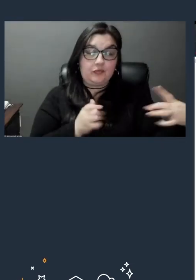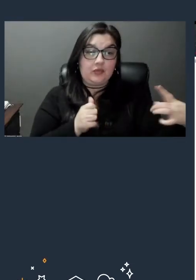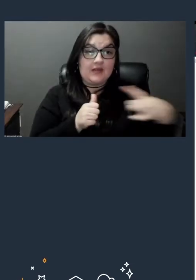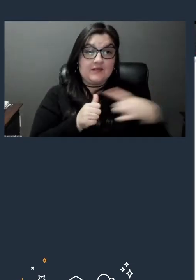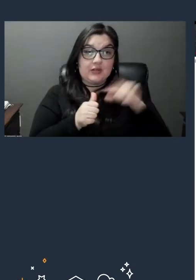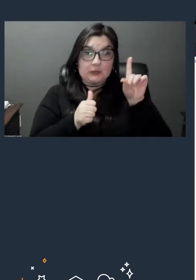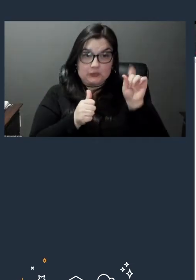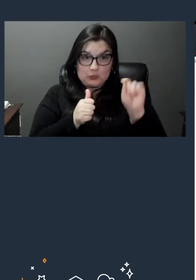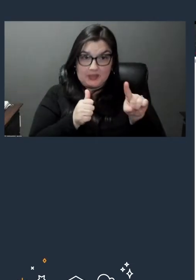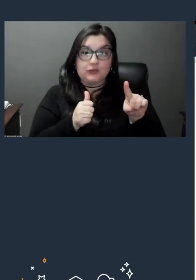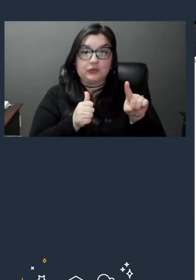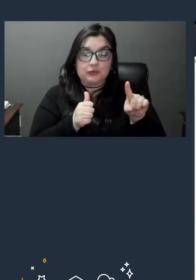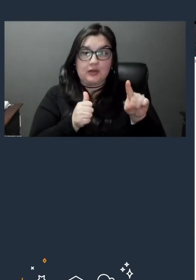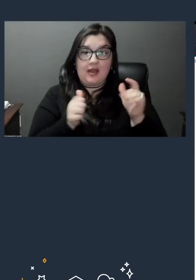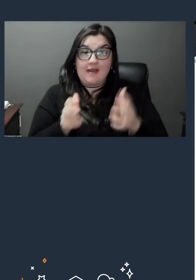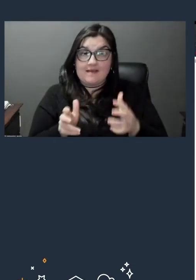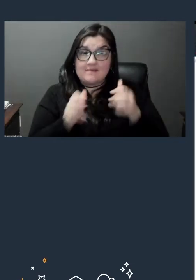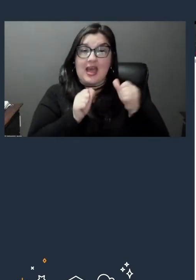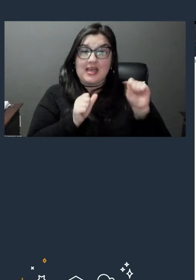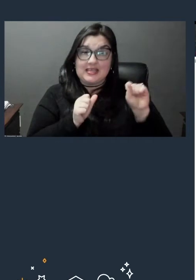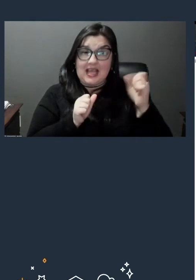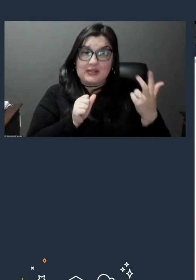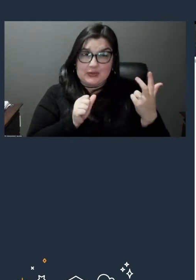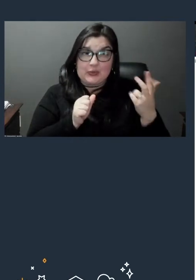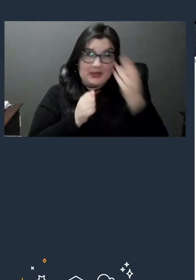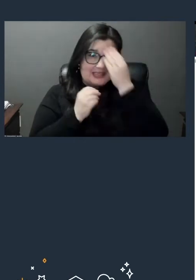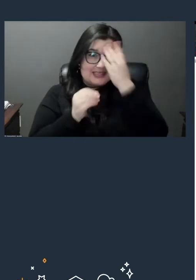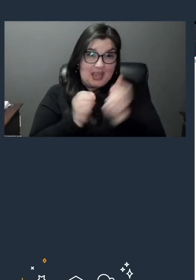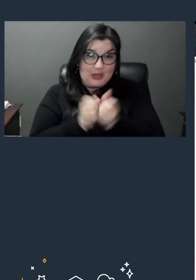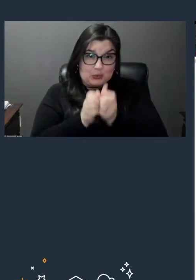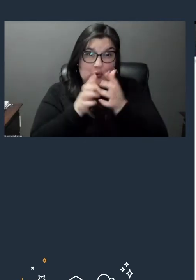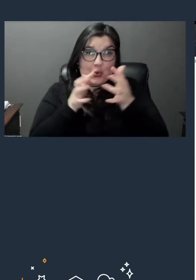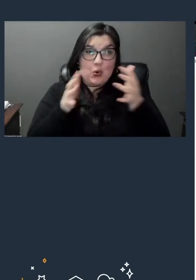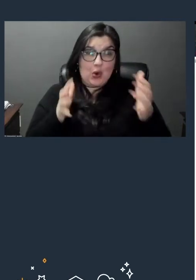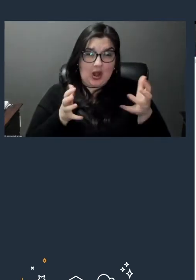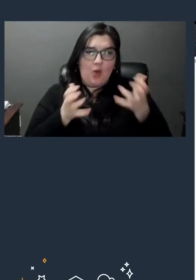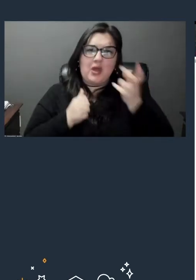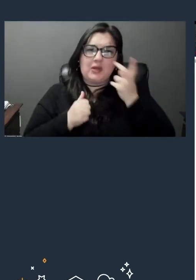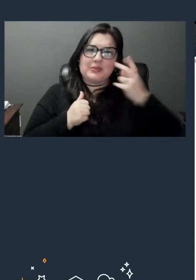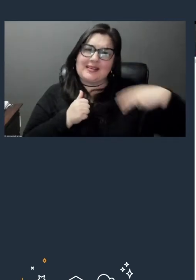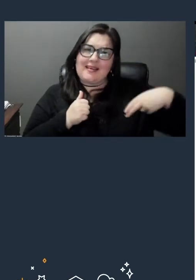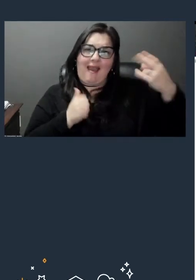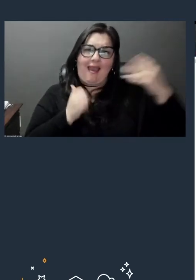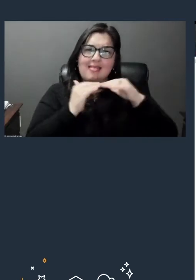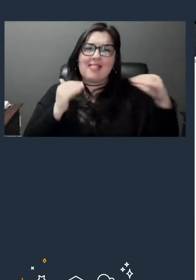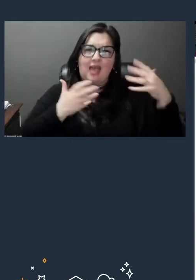How fast my S3 data is growing? I'd like to see a high level summary and trends of my total storage.